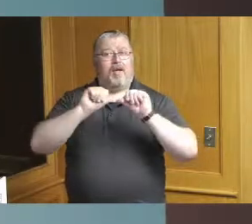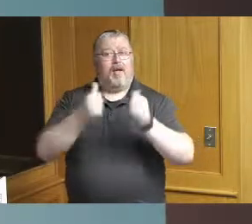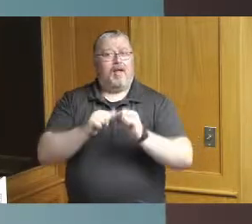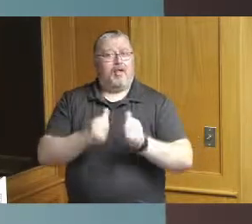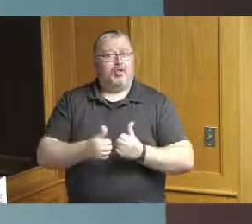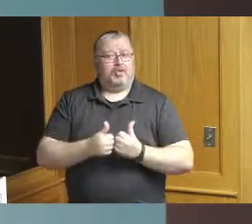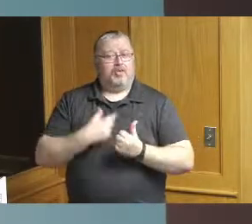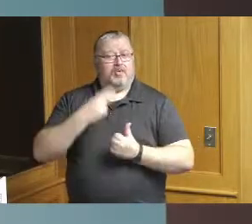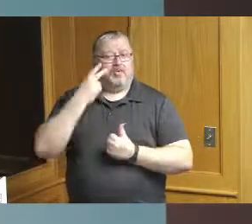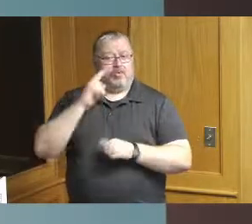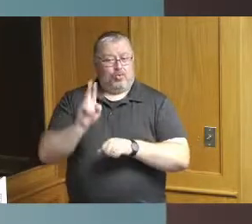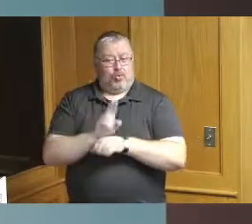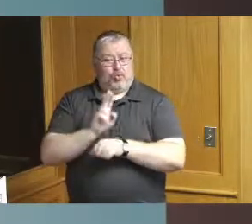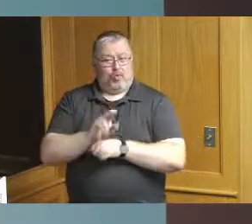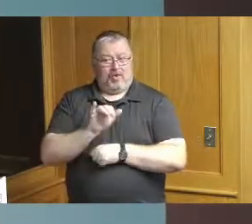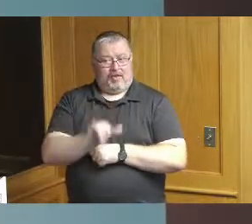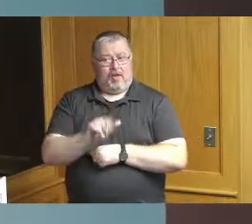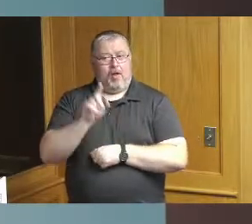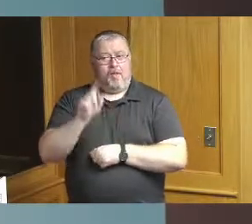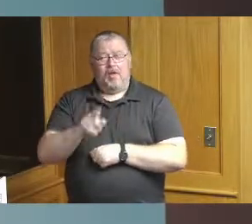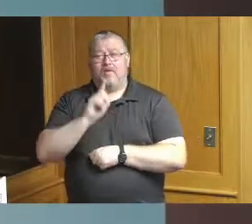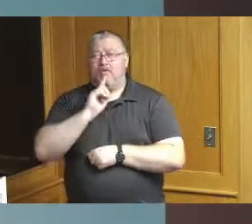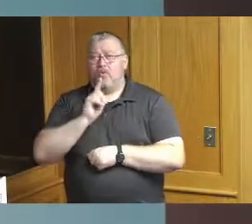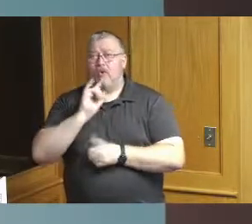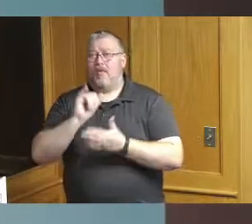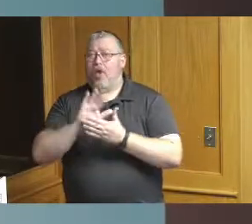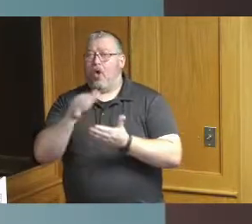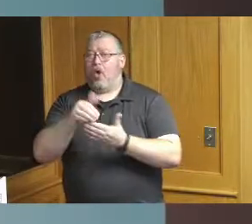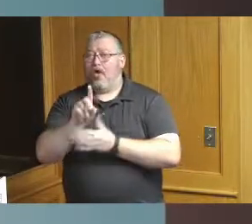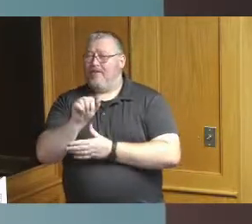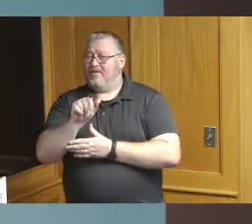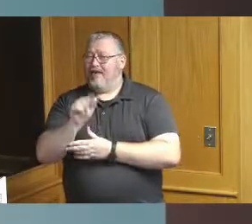to make decisions you know you have to be sure that the data is accurate and it's timely